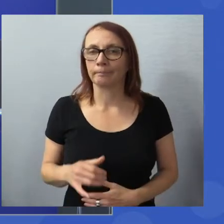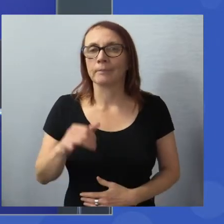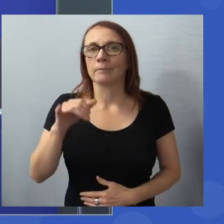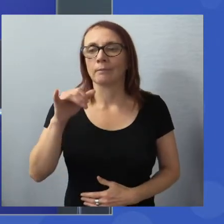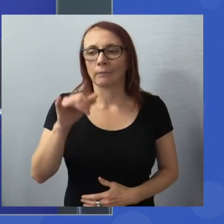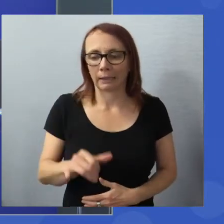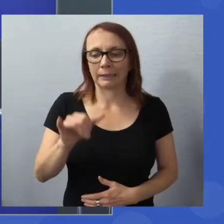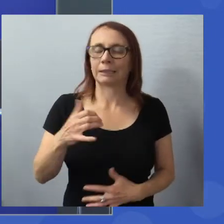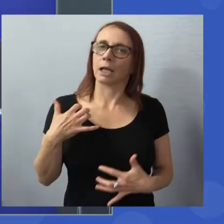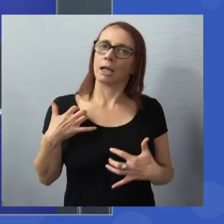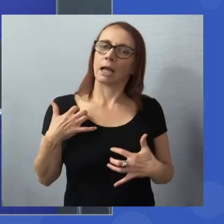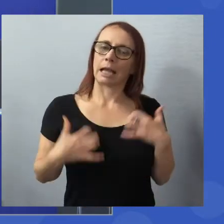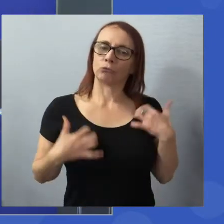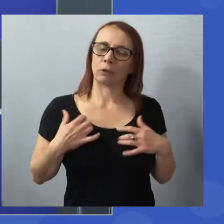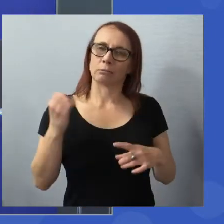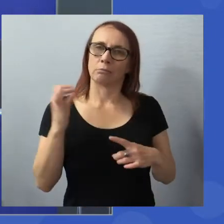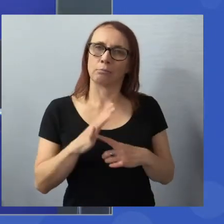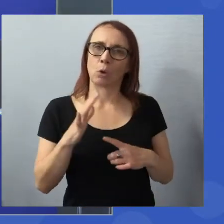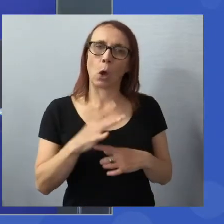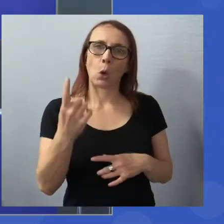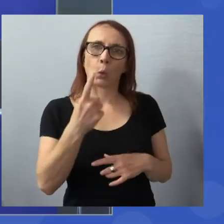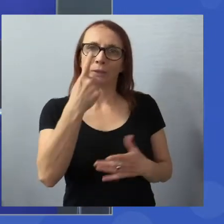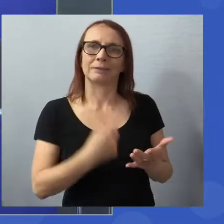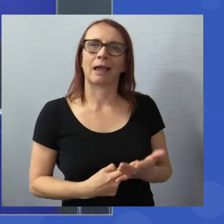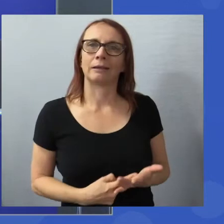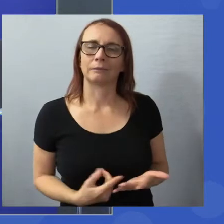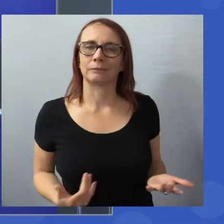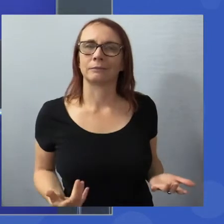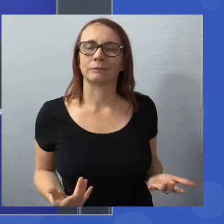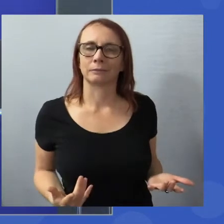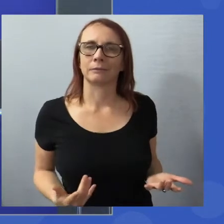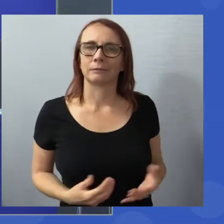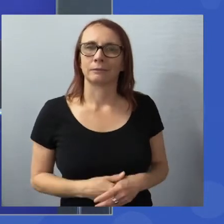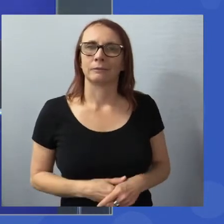the interesting question the important question there is who decides so you